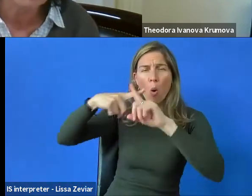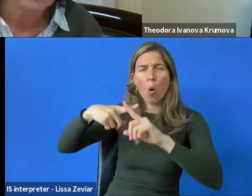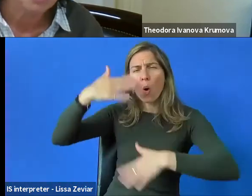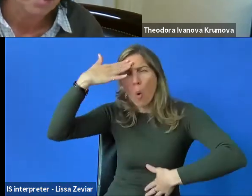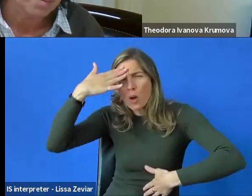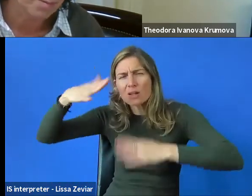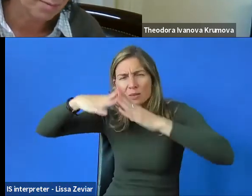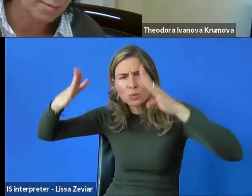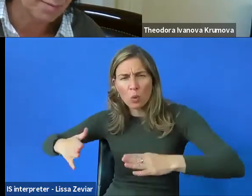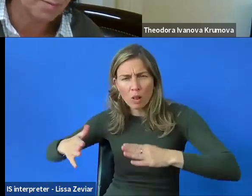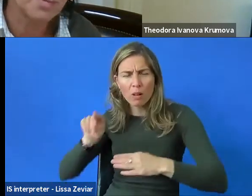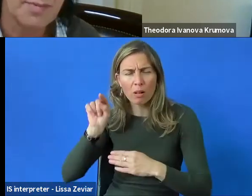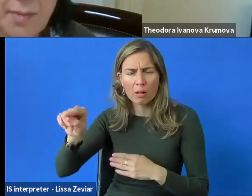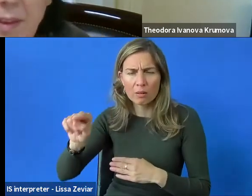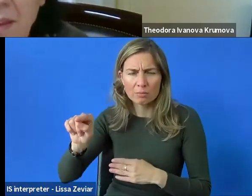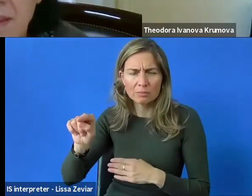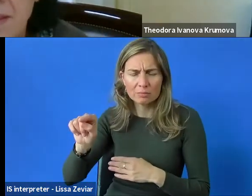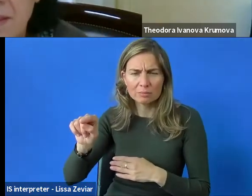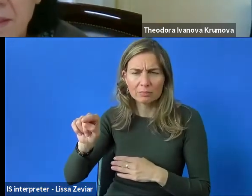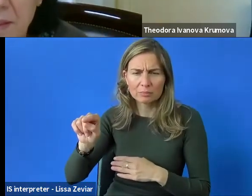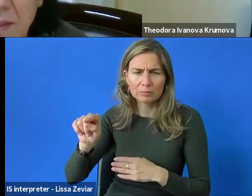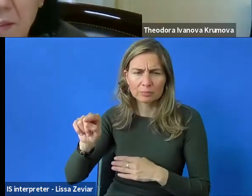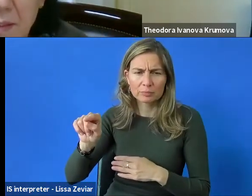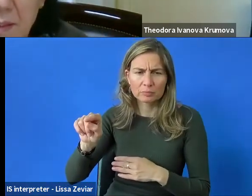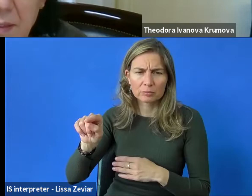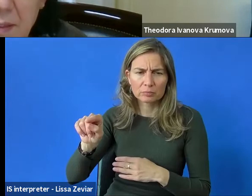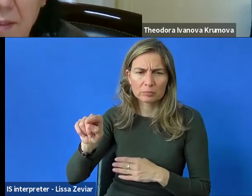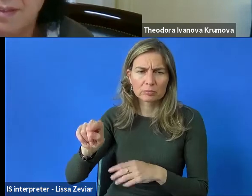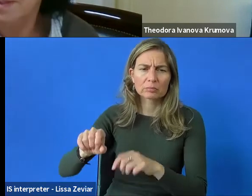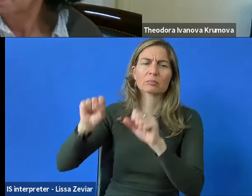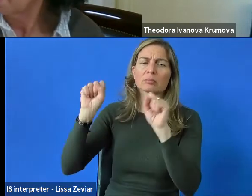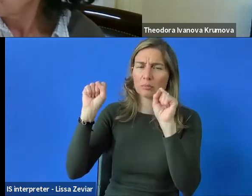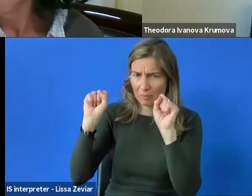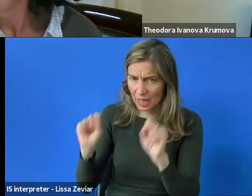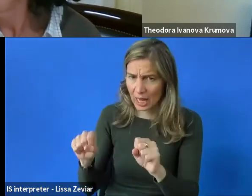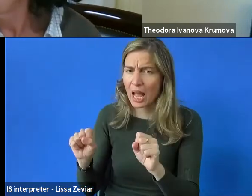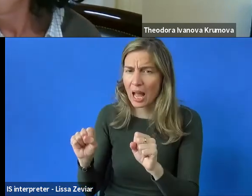So, I can say yes, of course, there are some differences